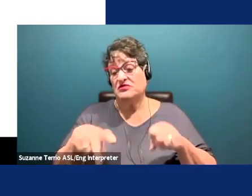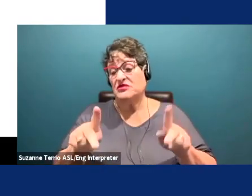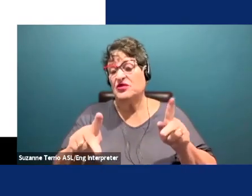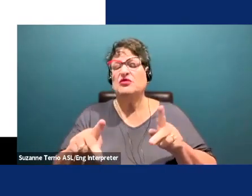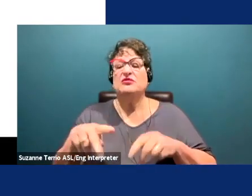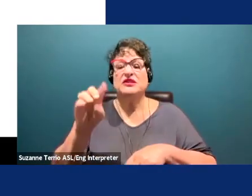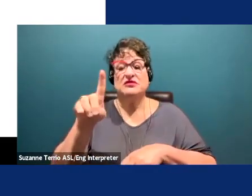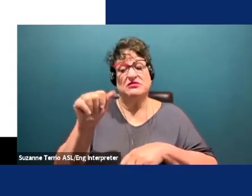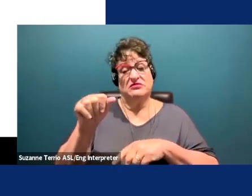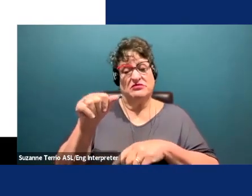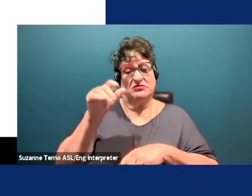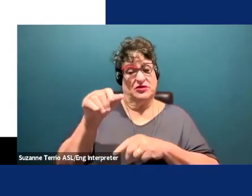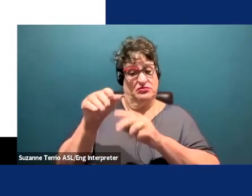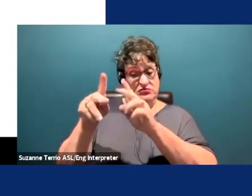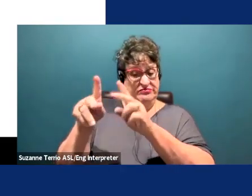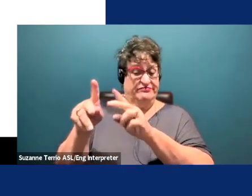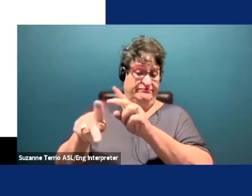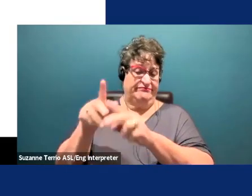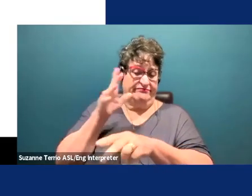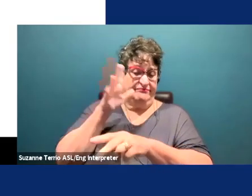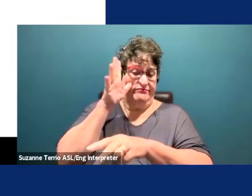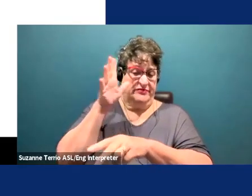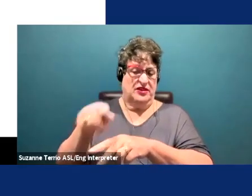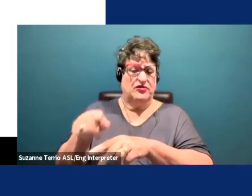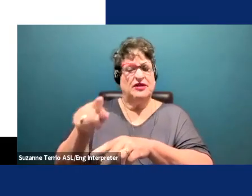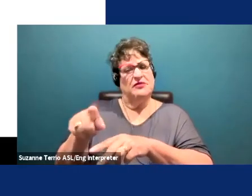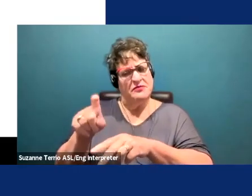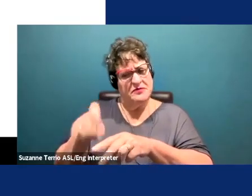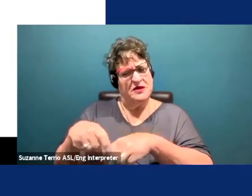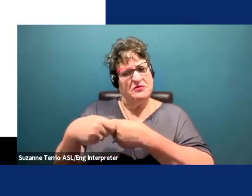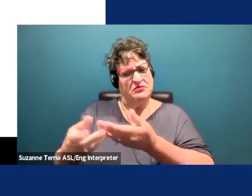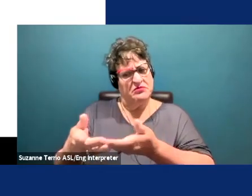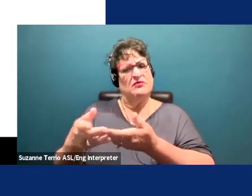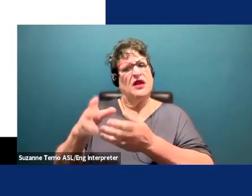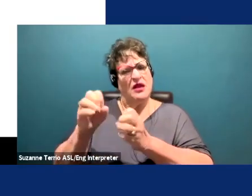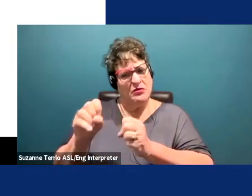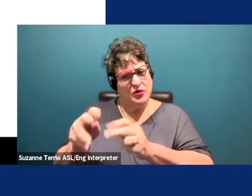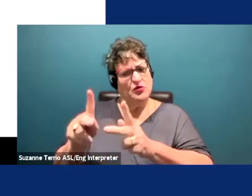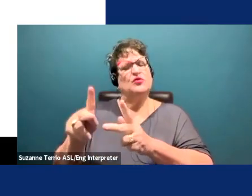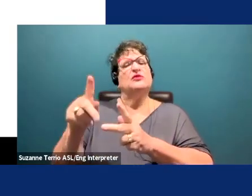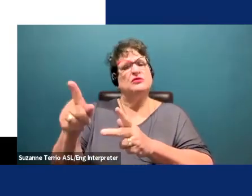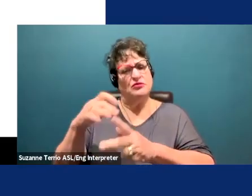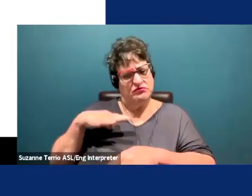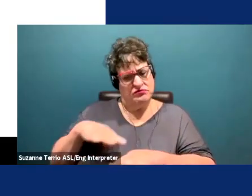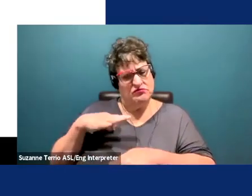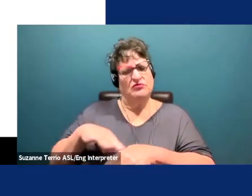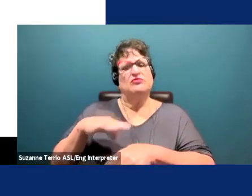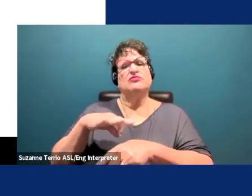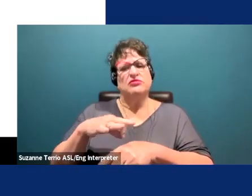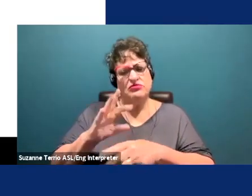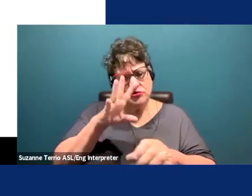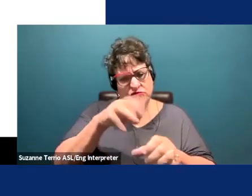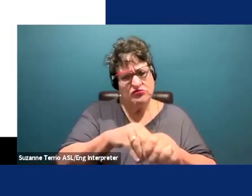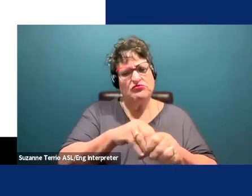provided opportunities to benefit or participate in child welfare programming, services, and activities that are equal